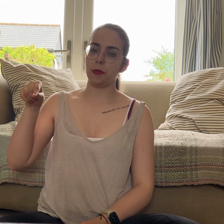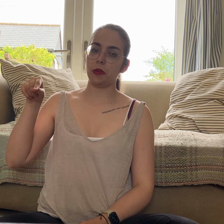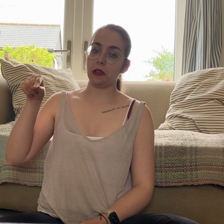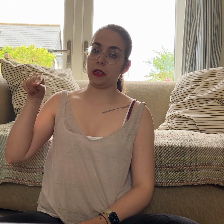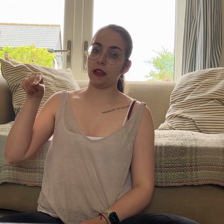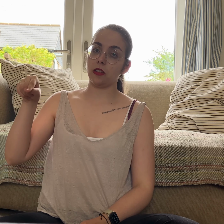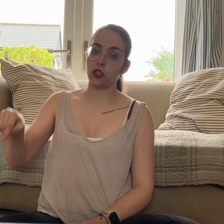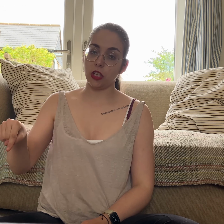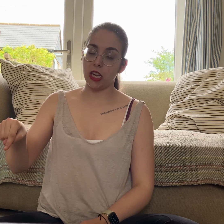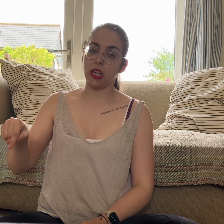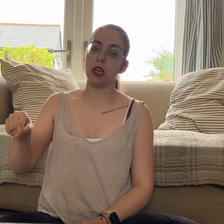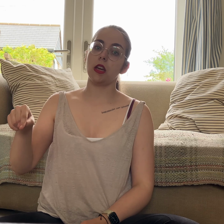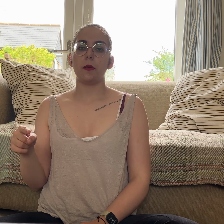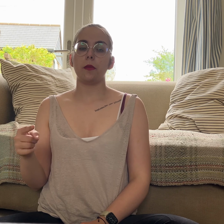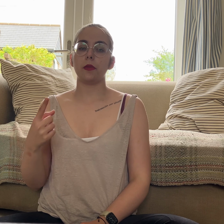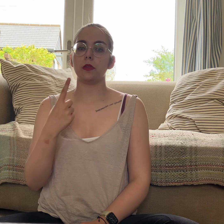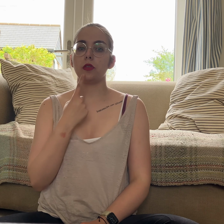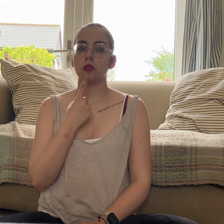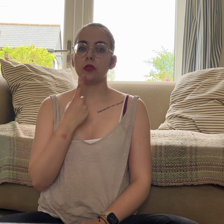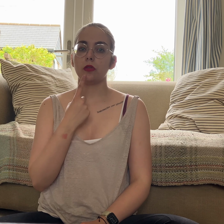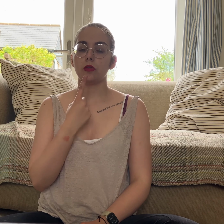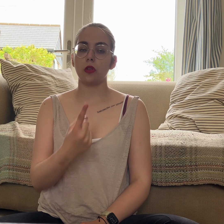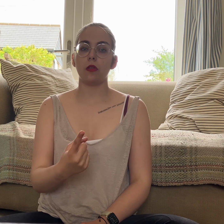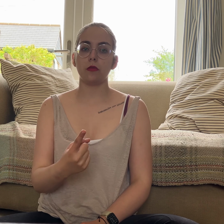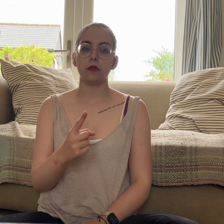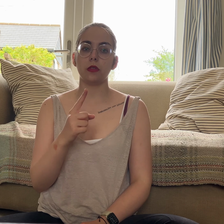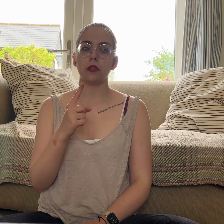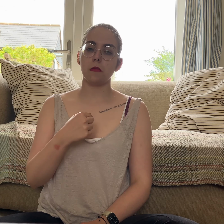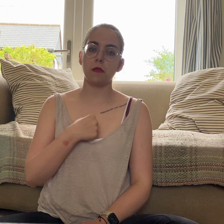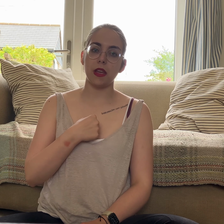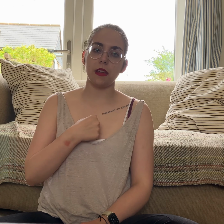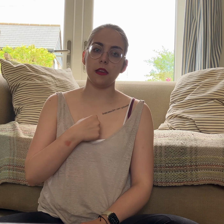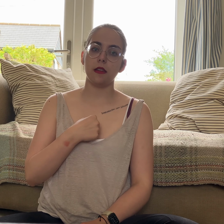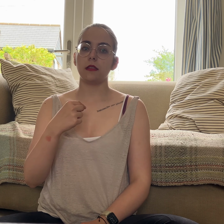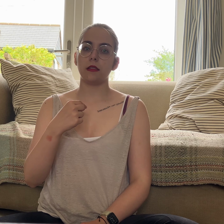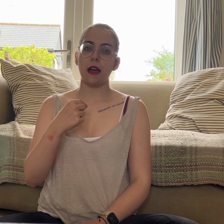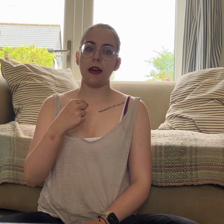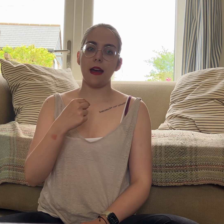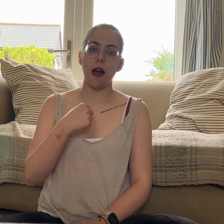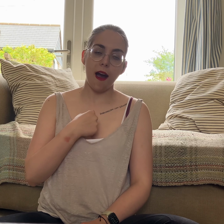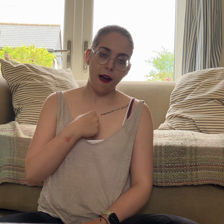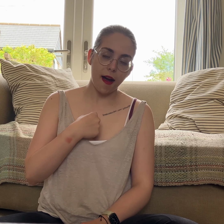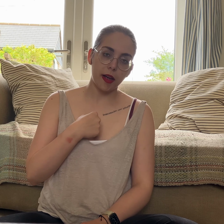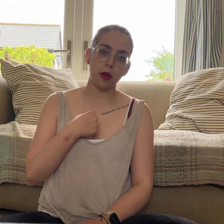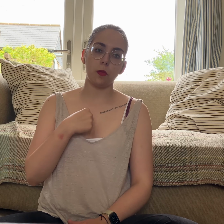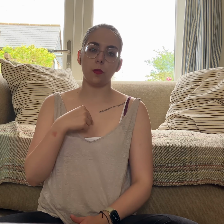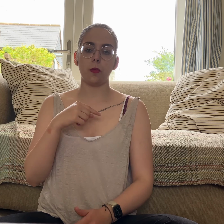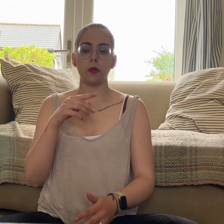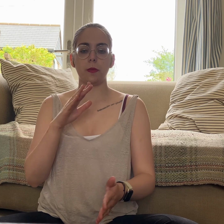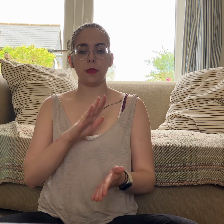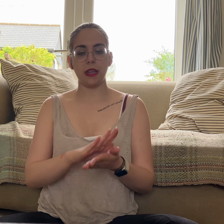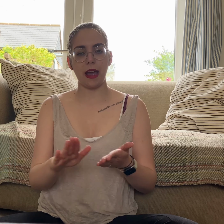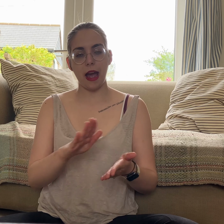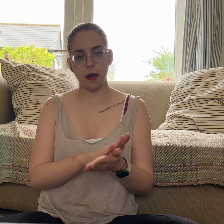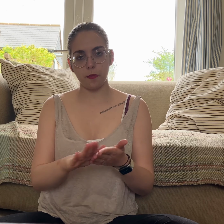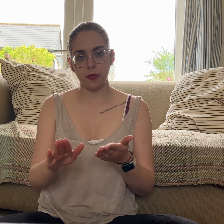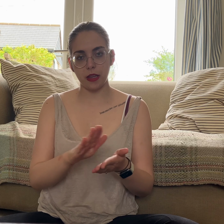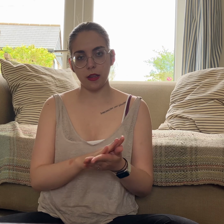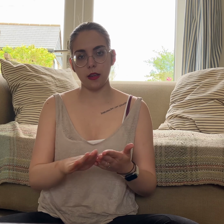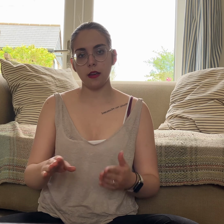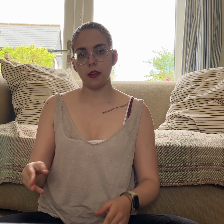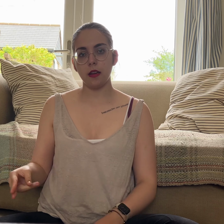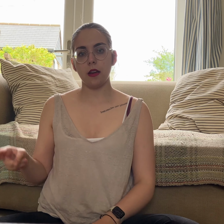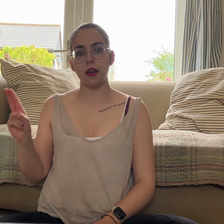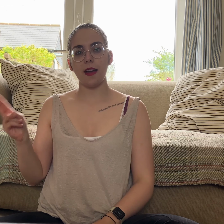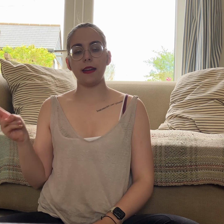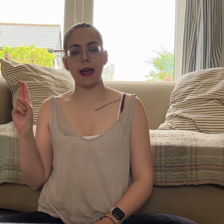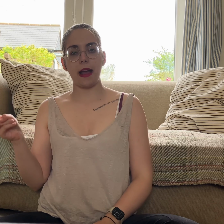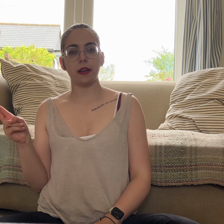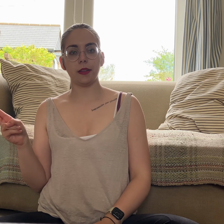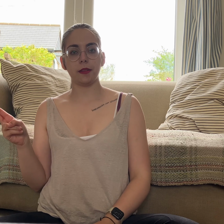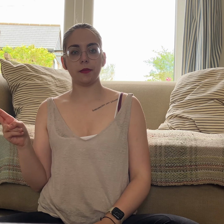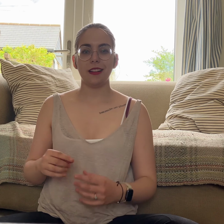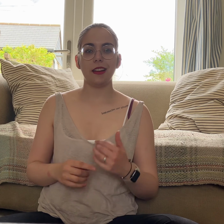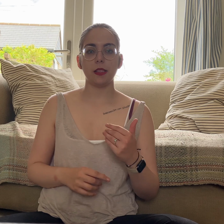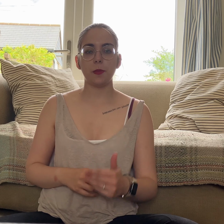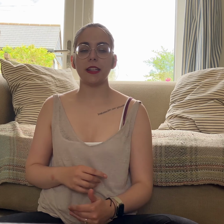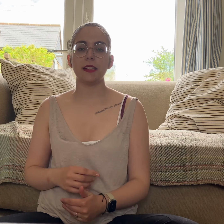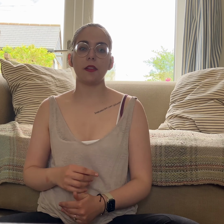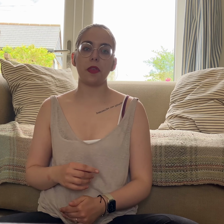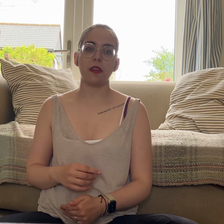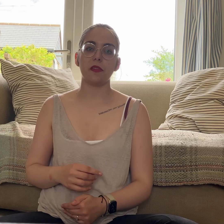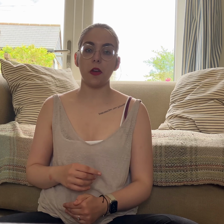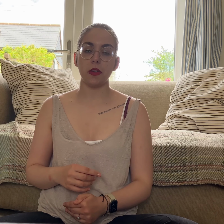pointing at: "she once told me that I would be happy again." Let's practice that third verse!